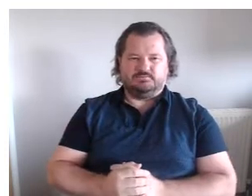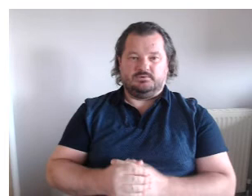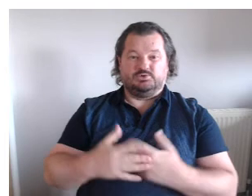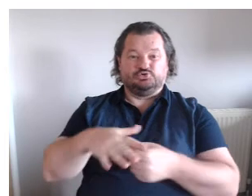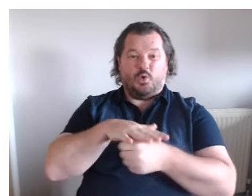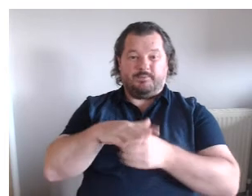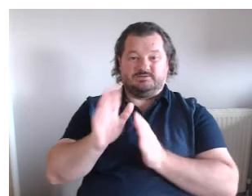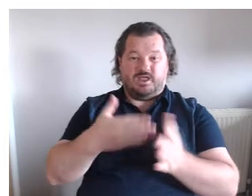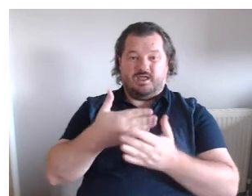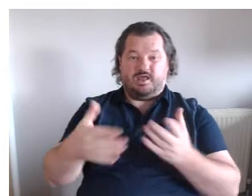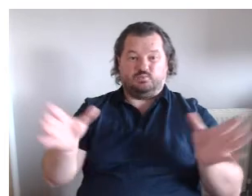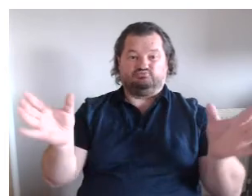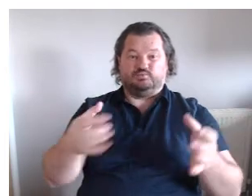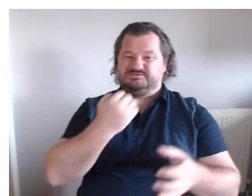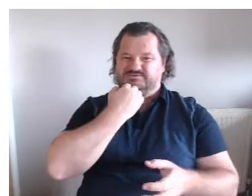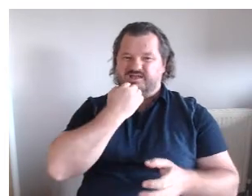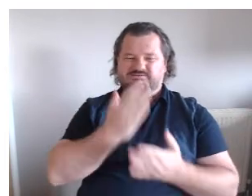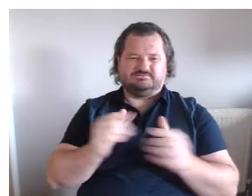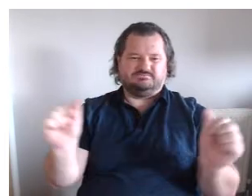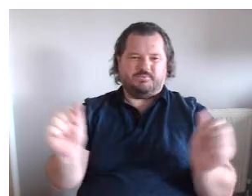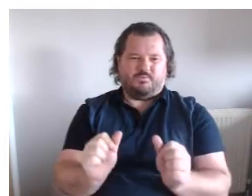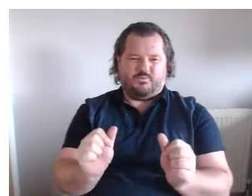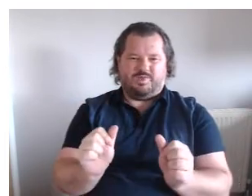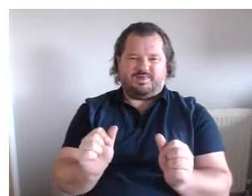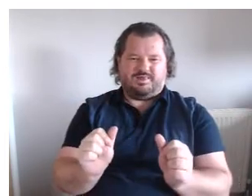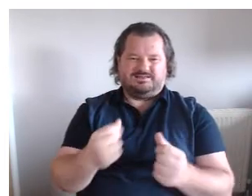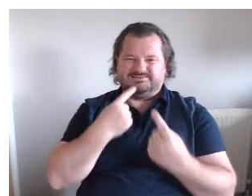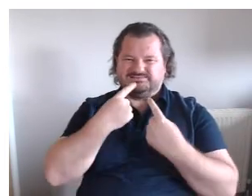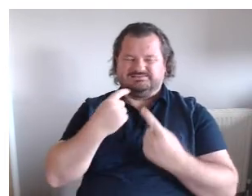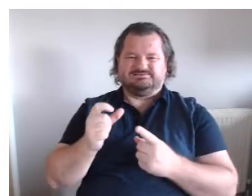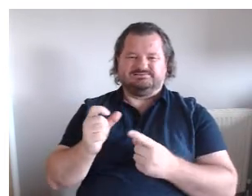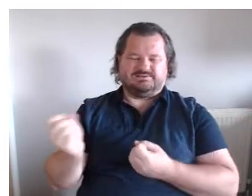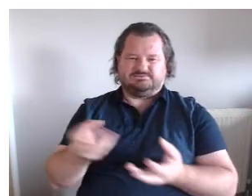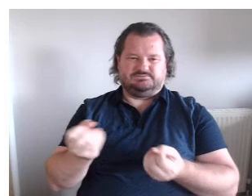Since in the domain of sign language the group sizes which can contribute to a dataset are smaller,